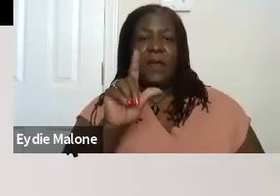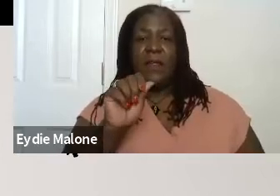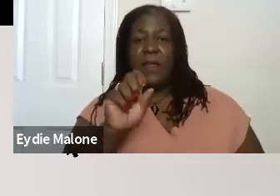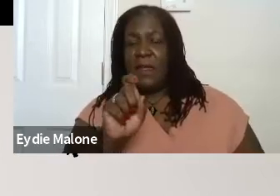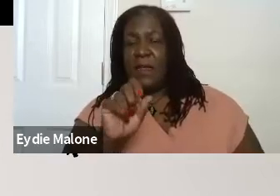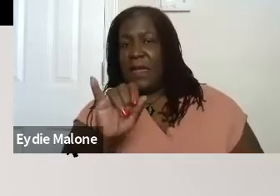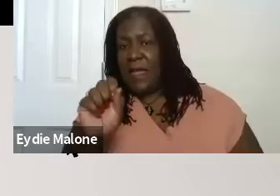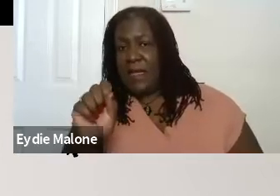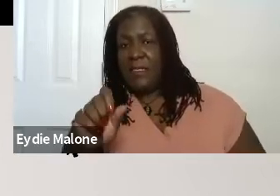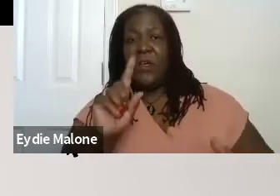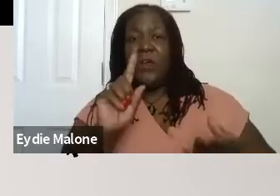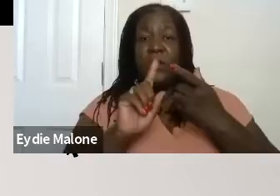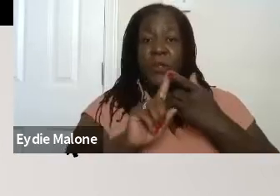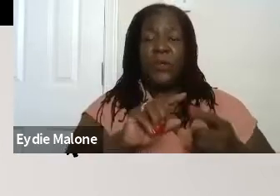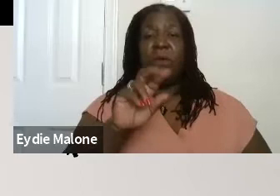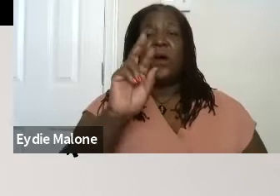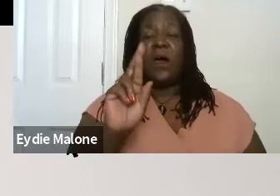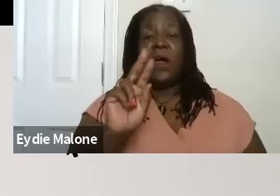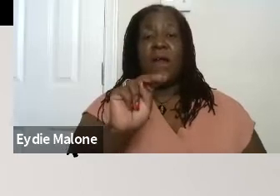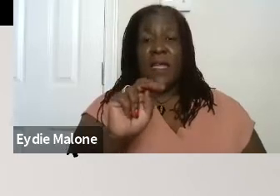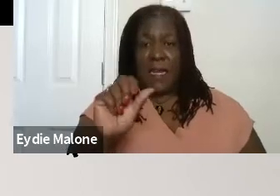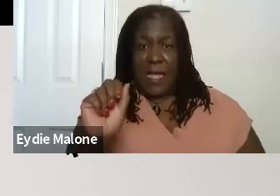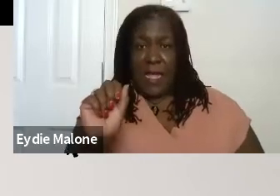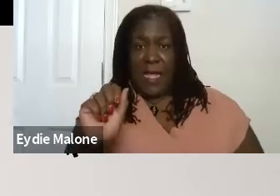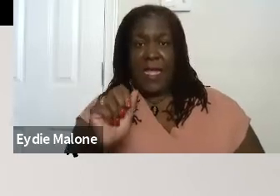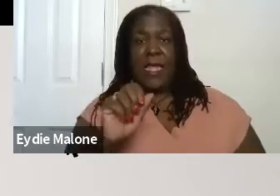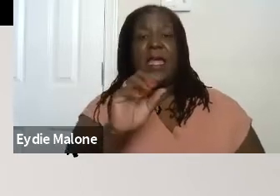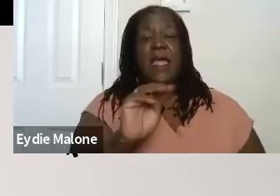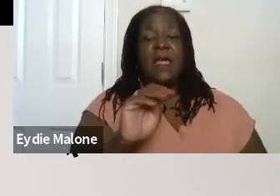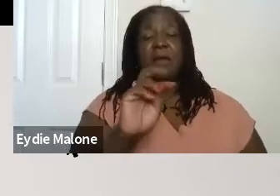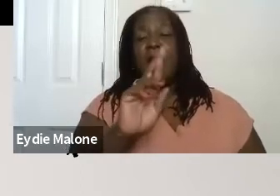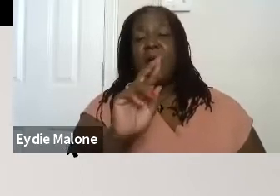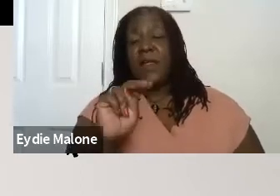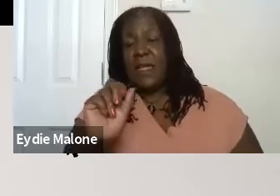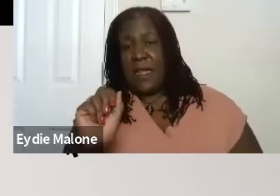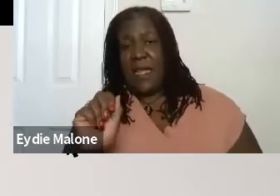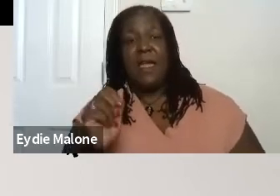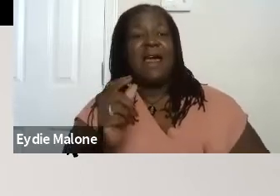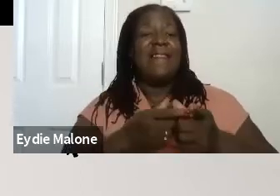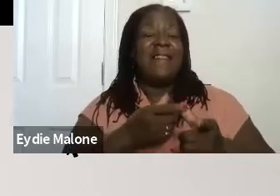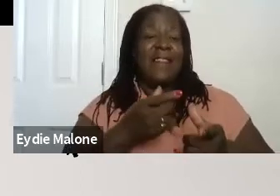then you, in fact, have a contraindication to getting this vaccine. A severe allergic